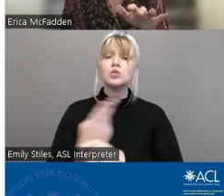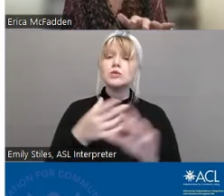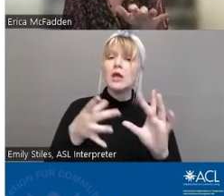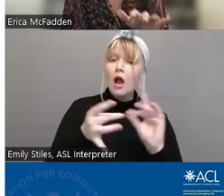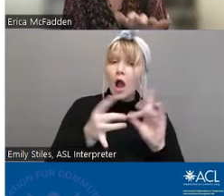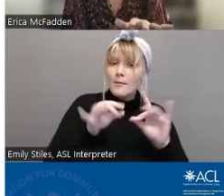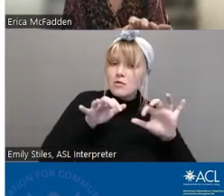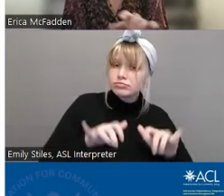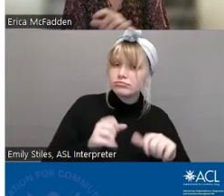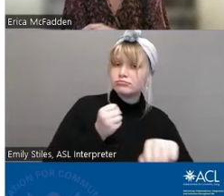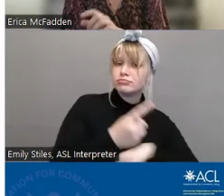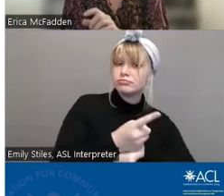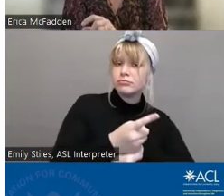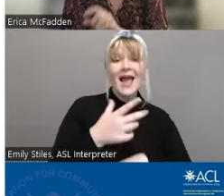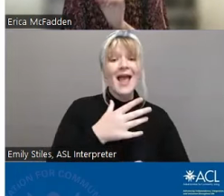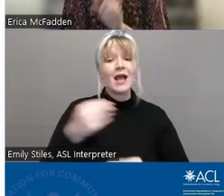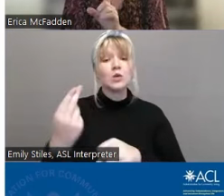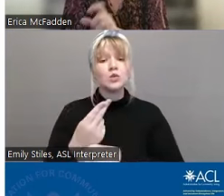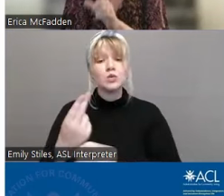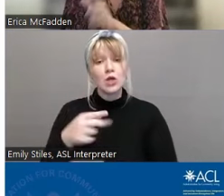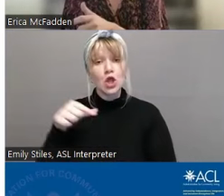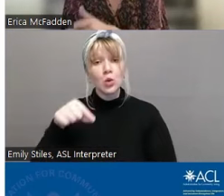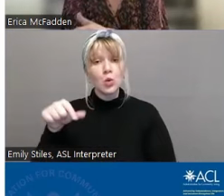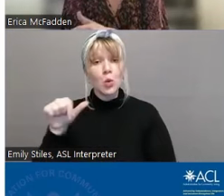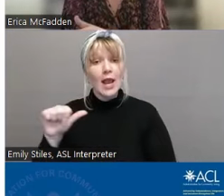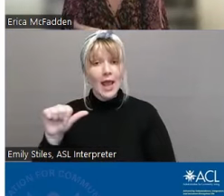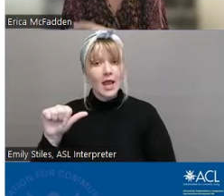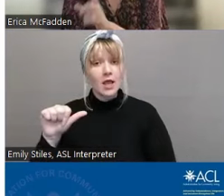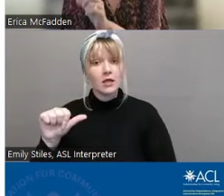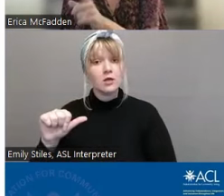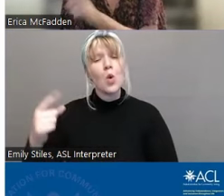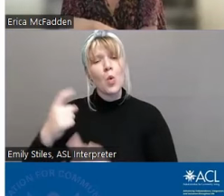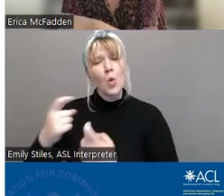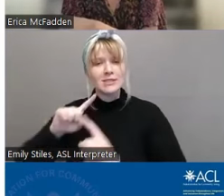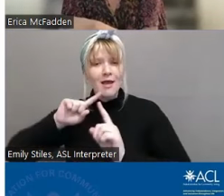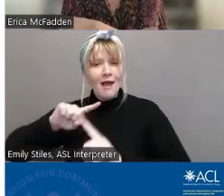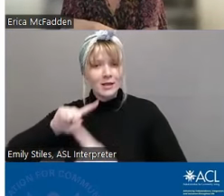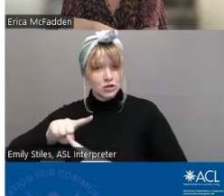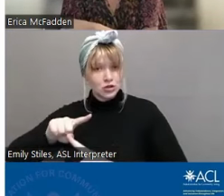You do not have to wait until the very end. You can put them in the Q&A feature on the Zoom dashboard.